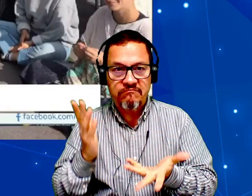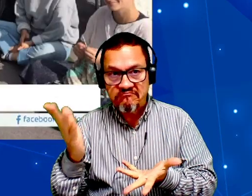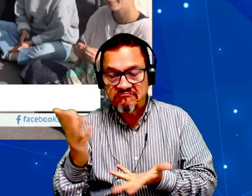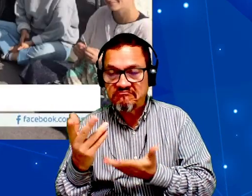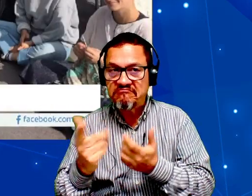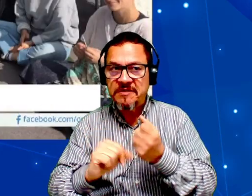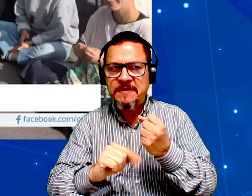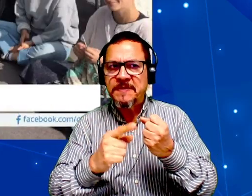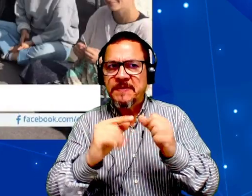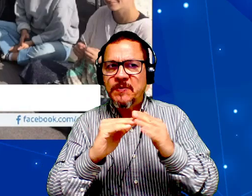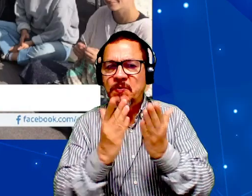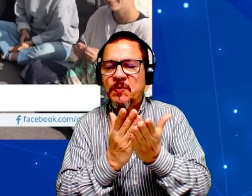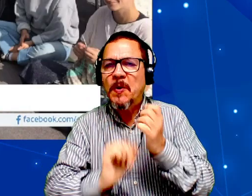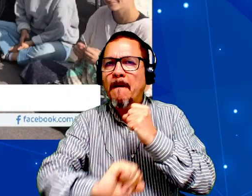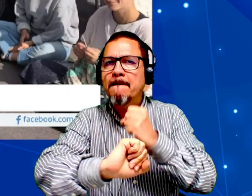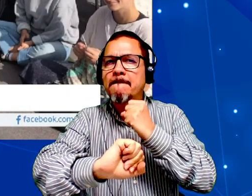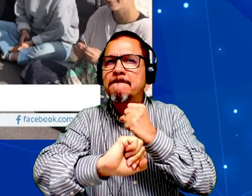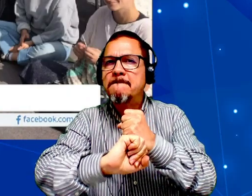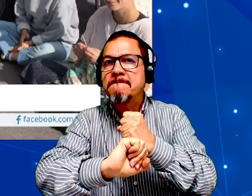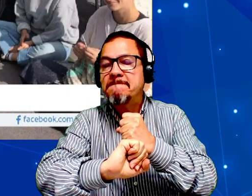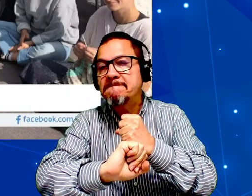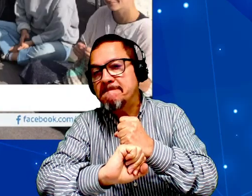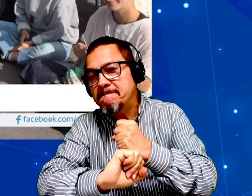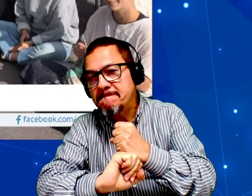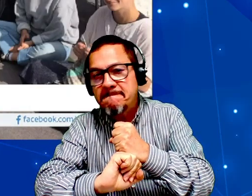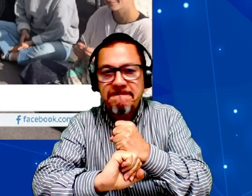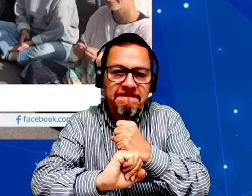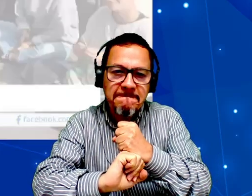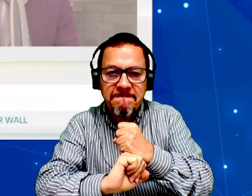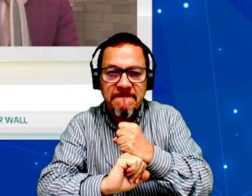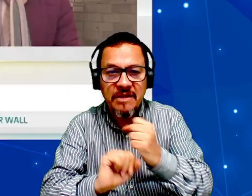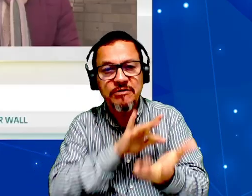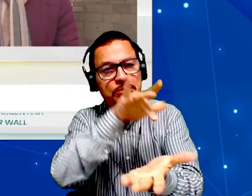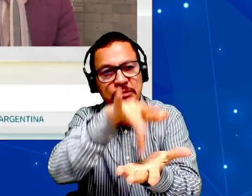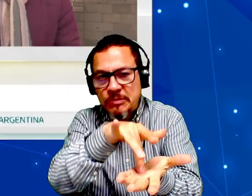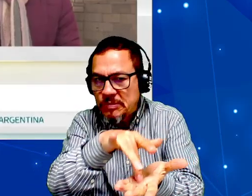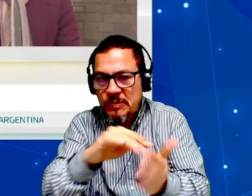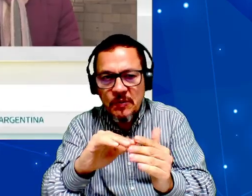I'm doing but not that I'm not in school. NEWS ANCHOR MAN: What's your argument as to